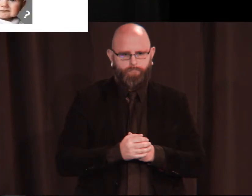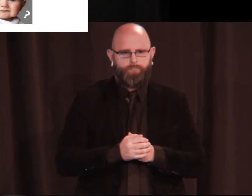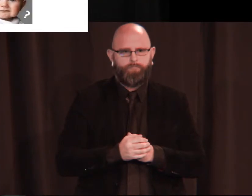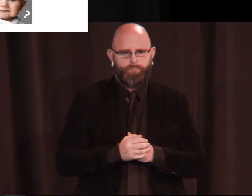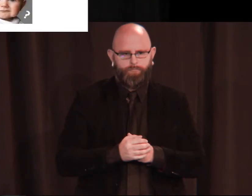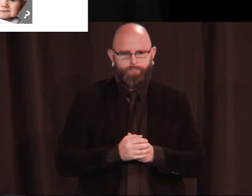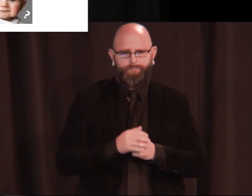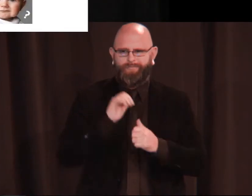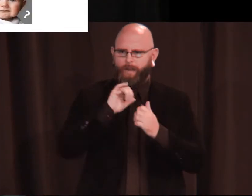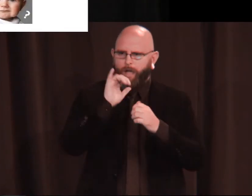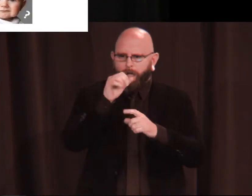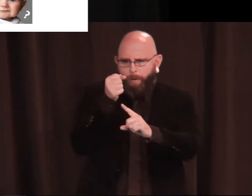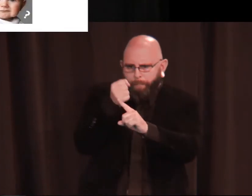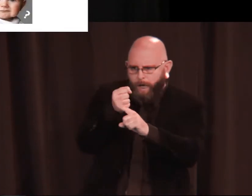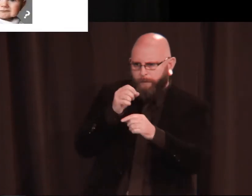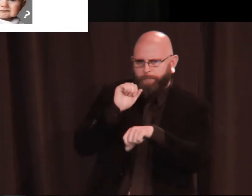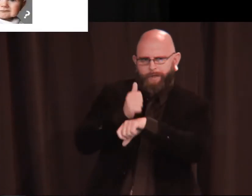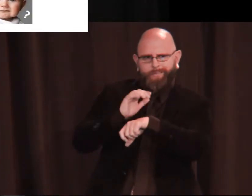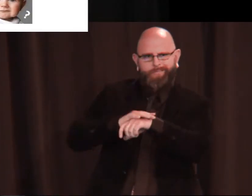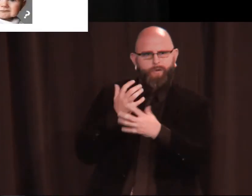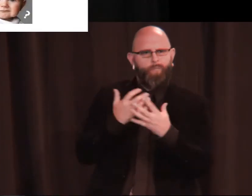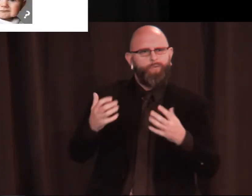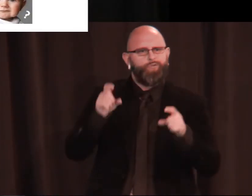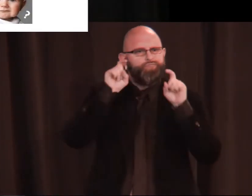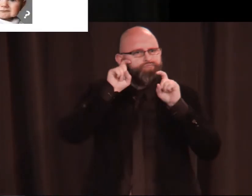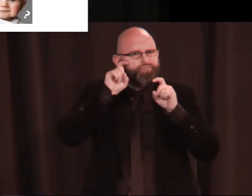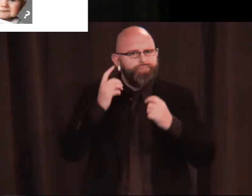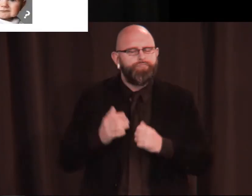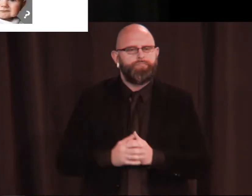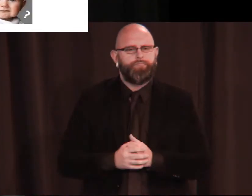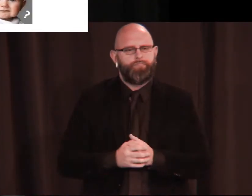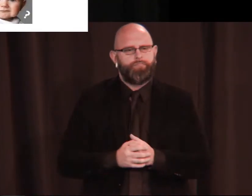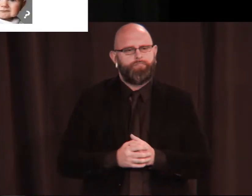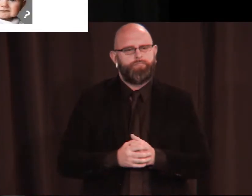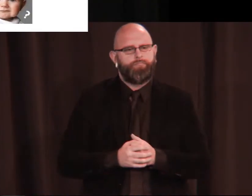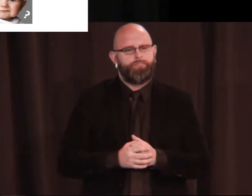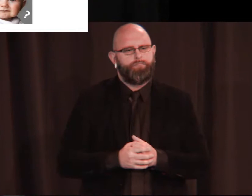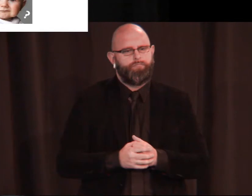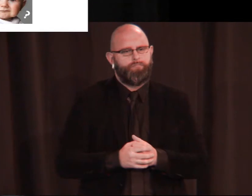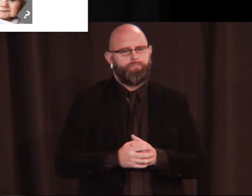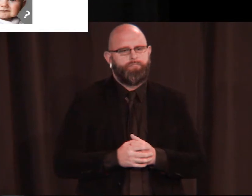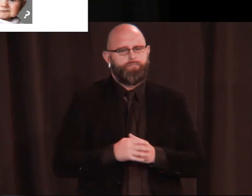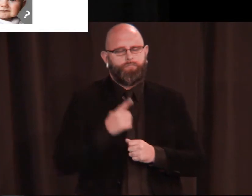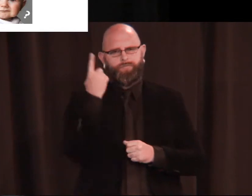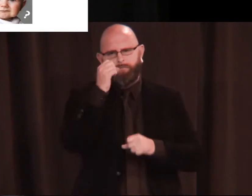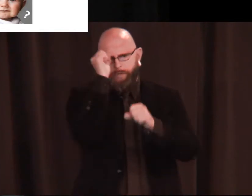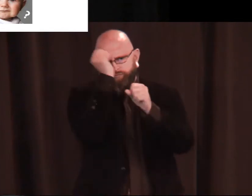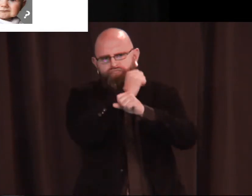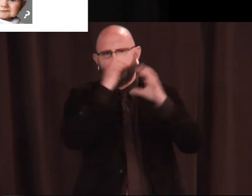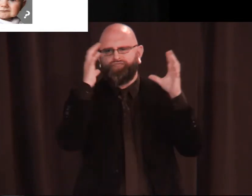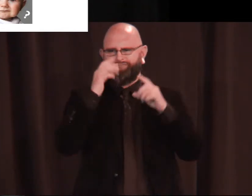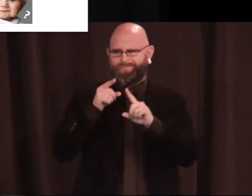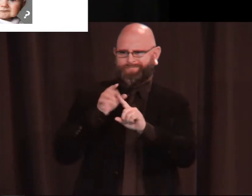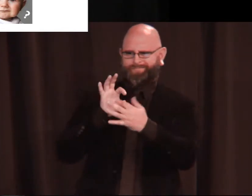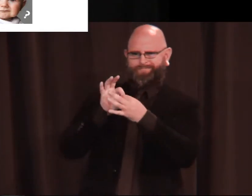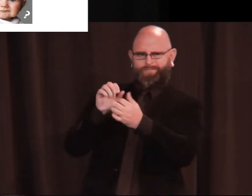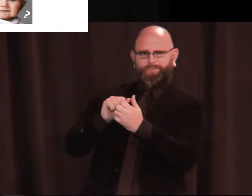So, we hypothesized that having access to language is going to predict